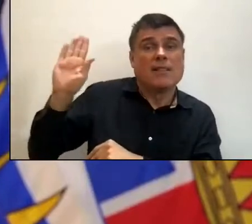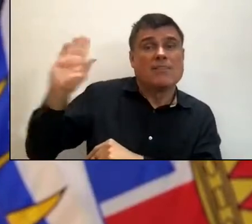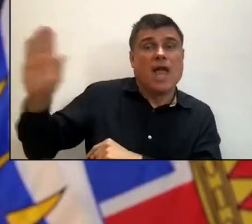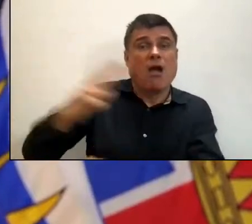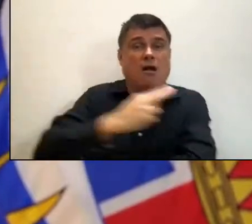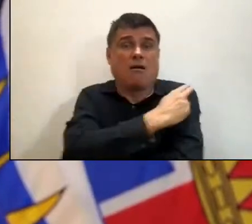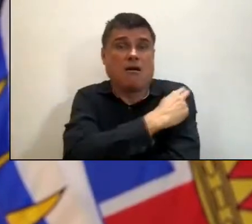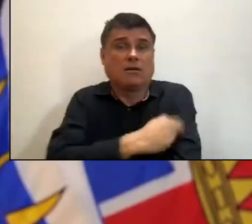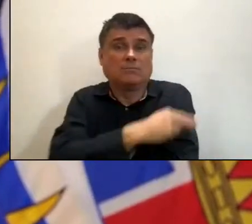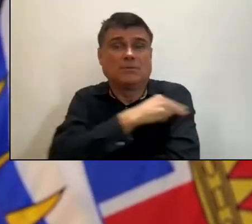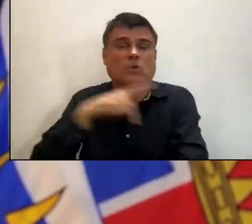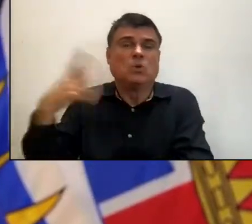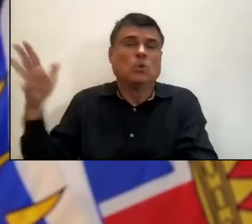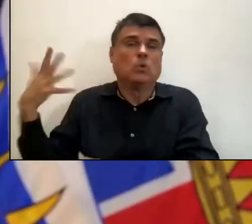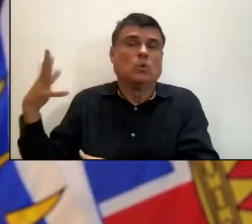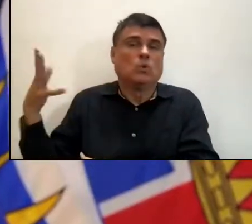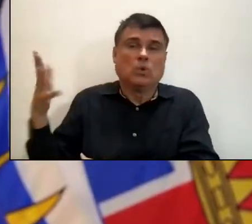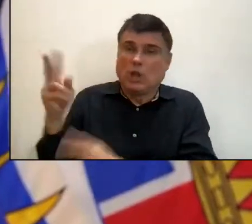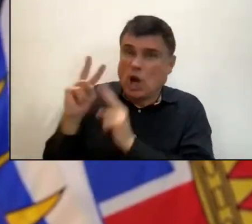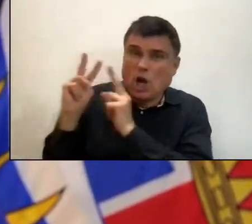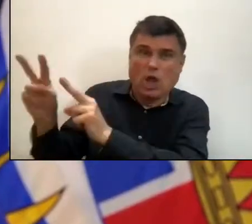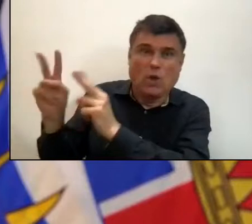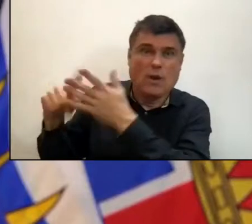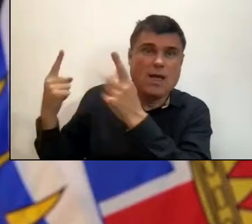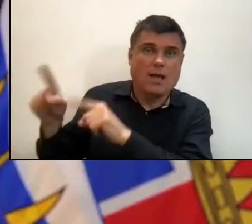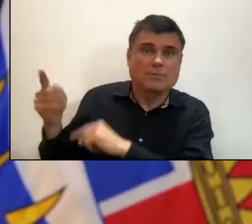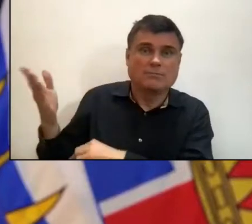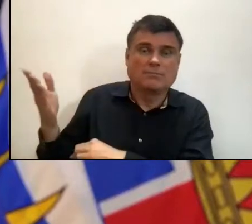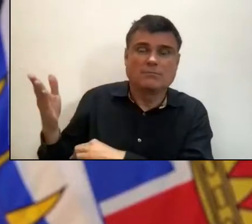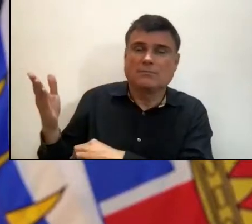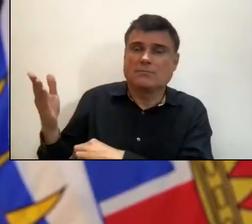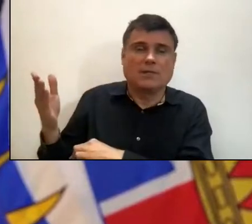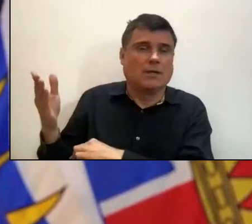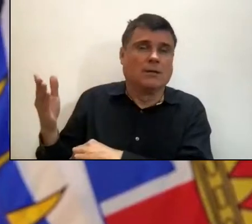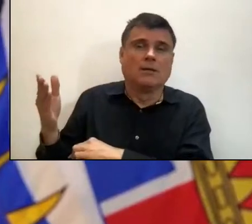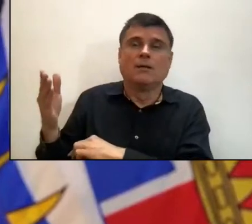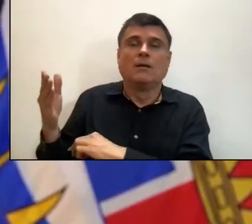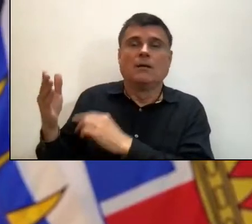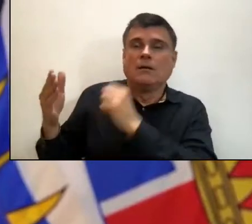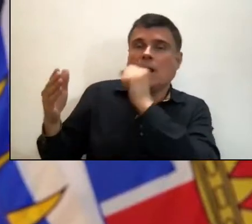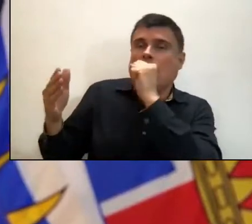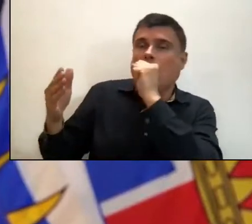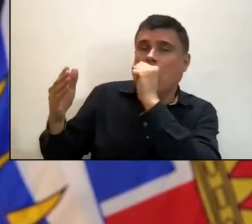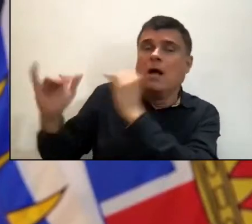Absolutely. Colleagues discussions in Quebec about what's happening there.